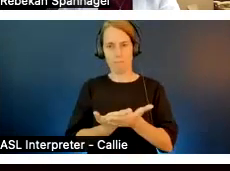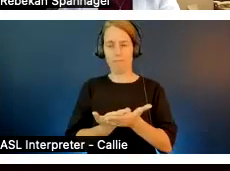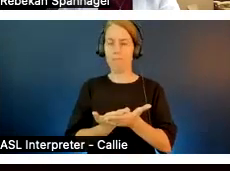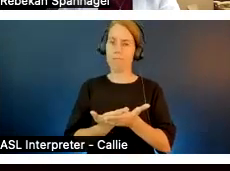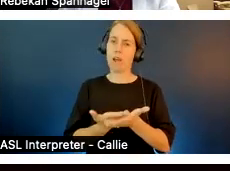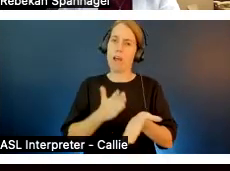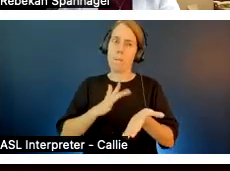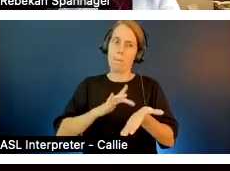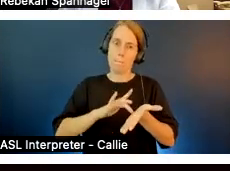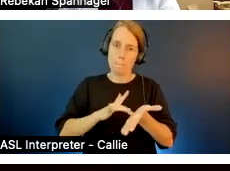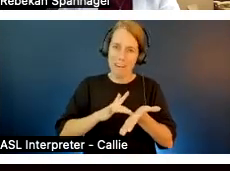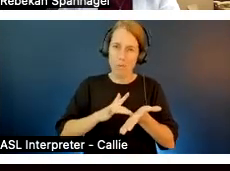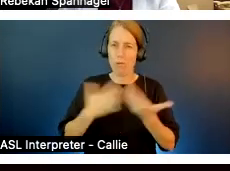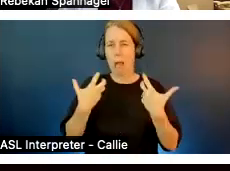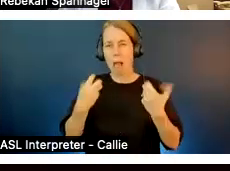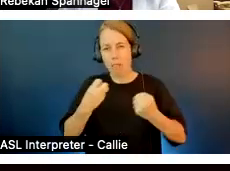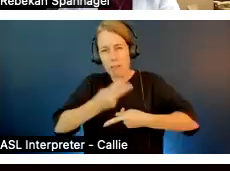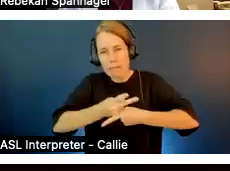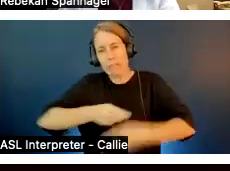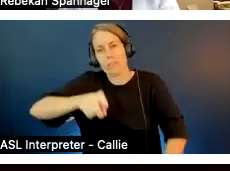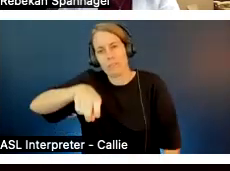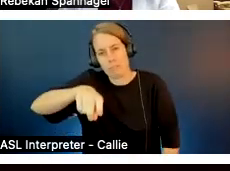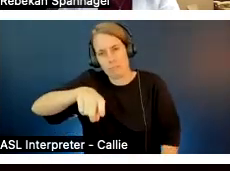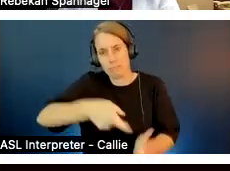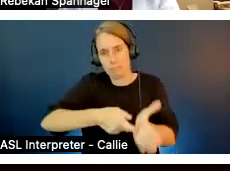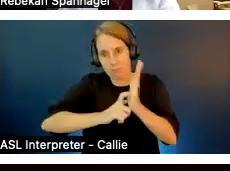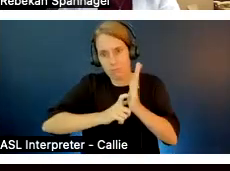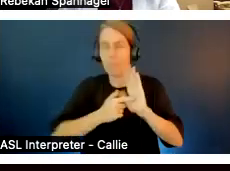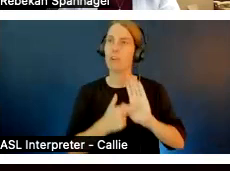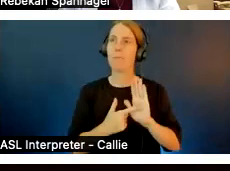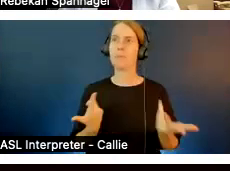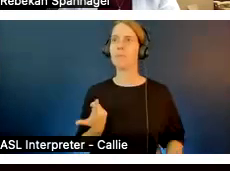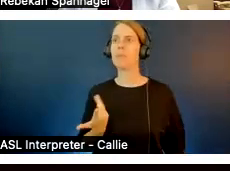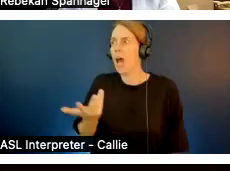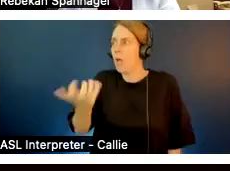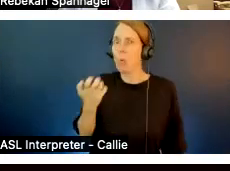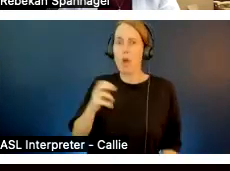if you don't have a medical necessity for nursing services states are allowed to limit the number of